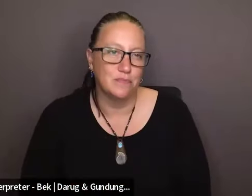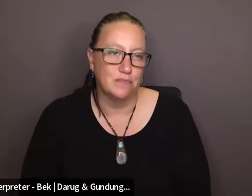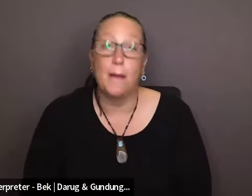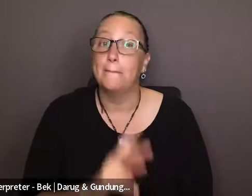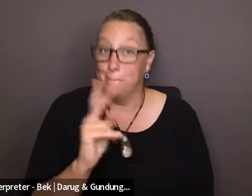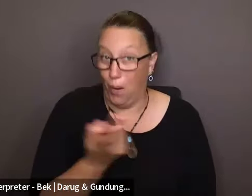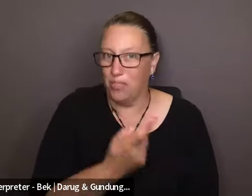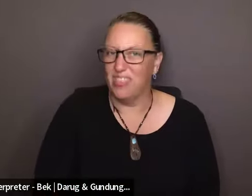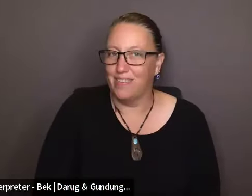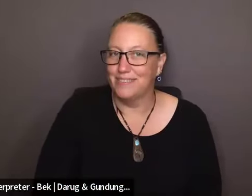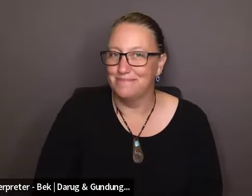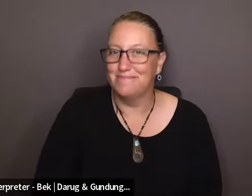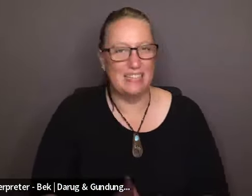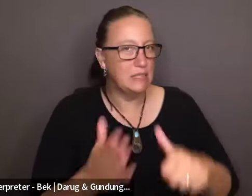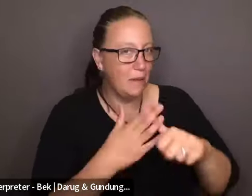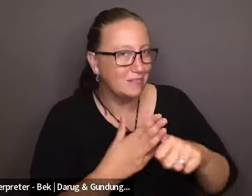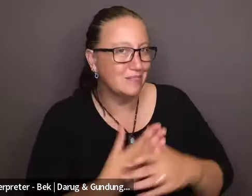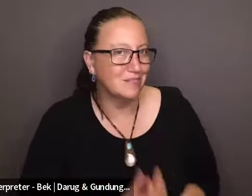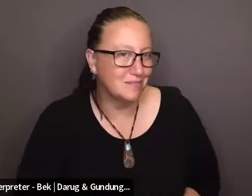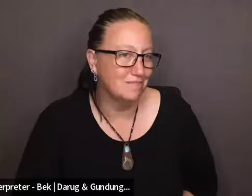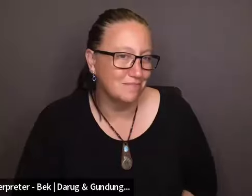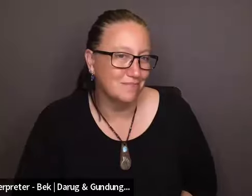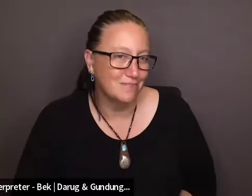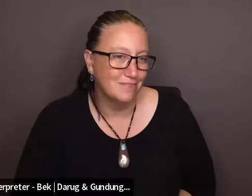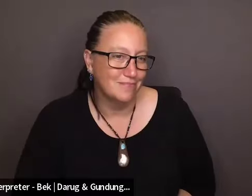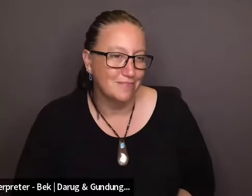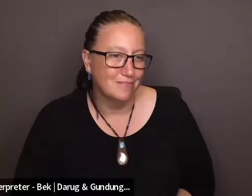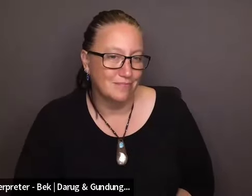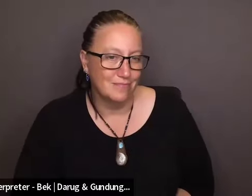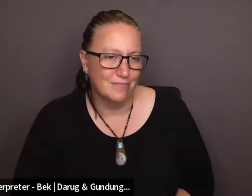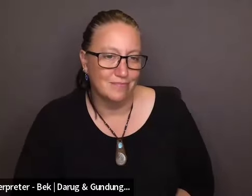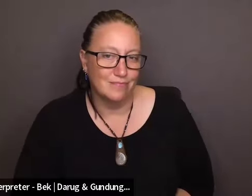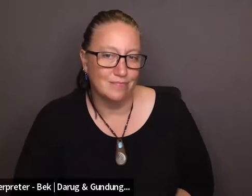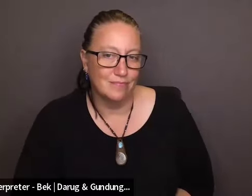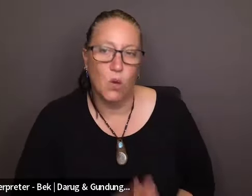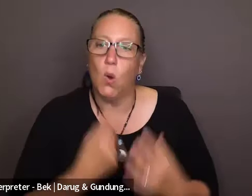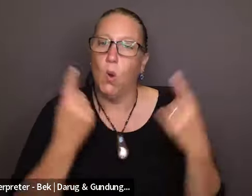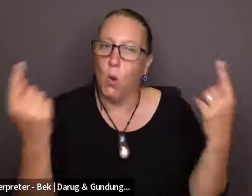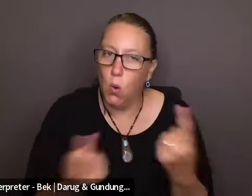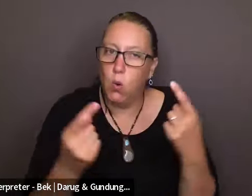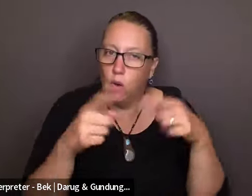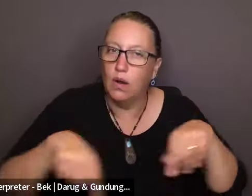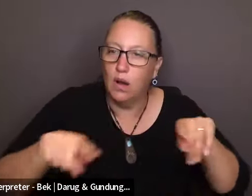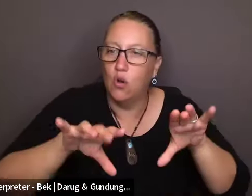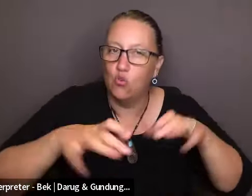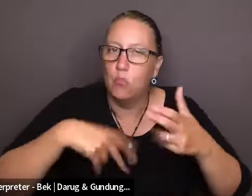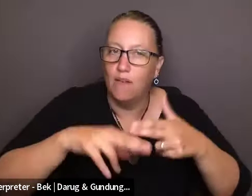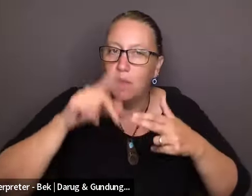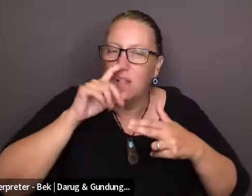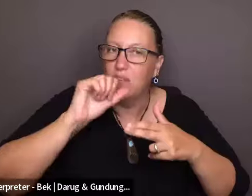is this the way...or do at least some of the researchers have a disability as well? ) ) Both, and it